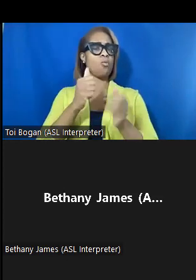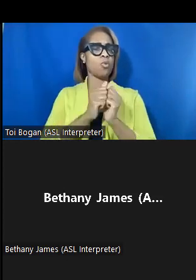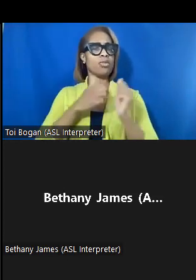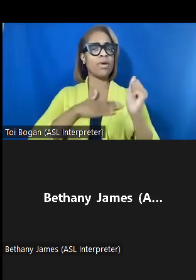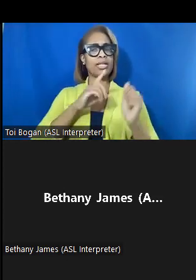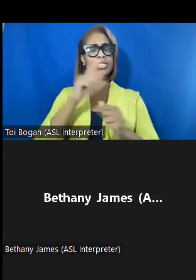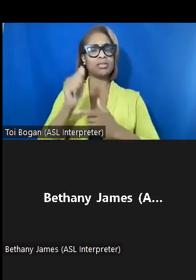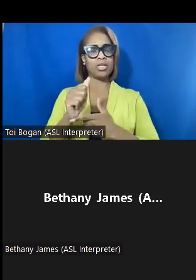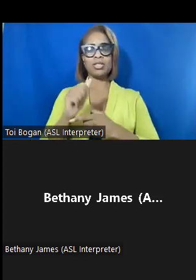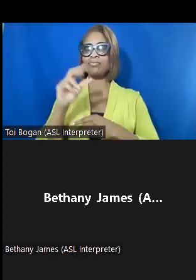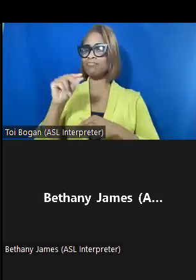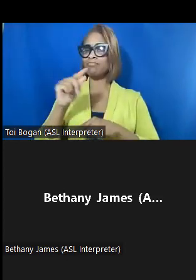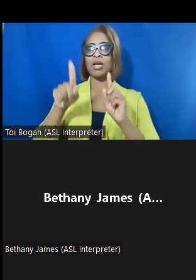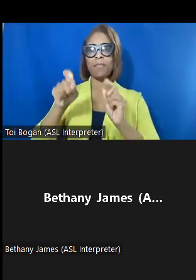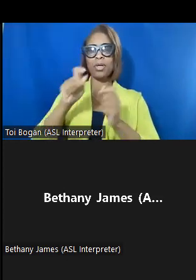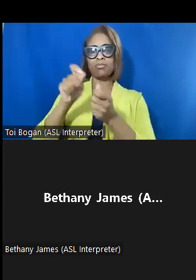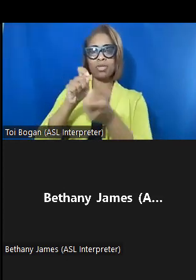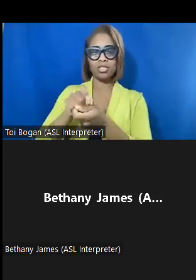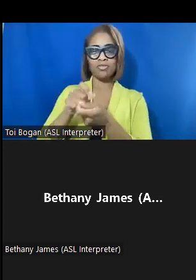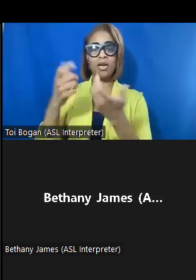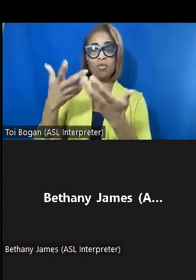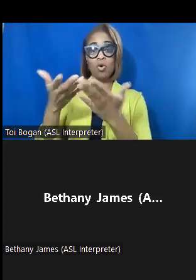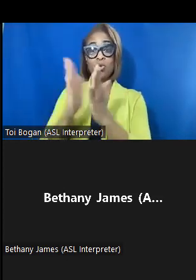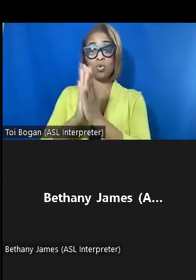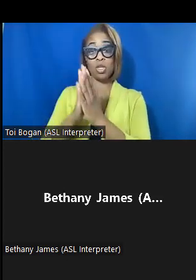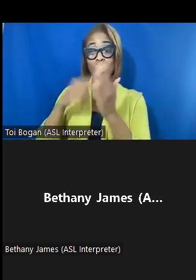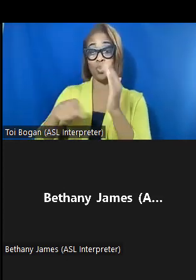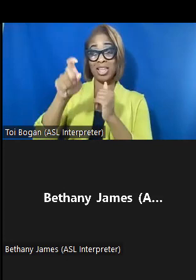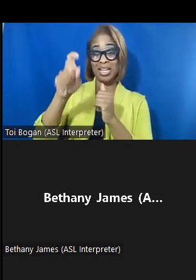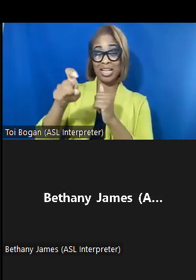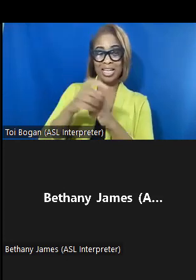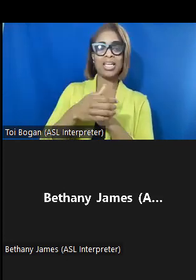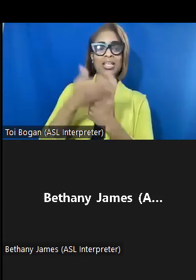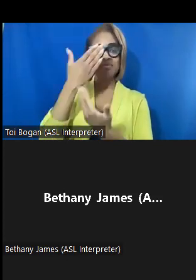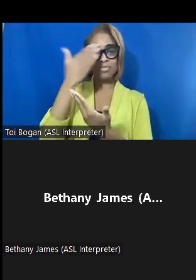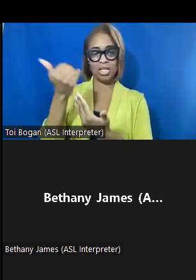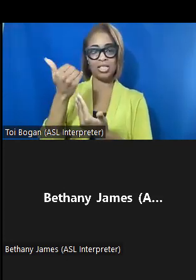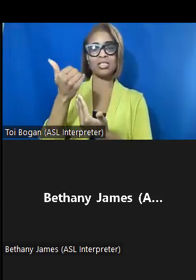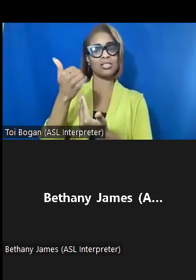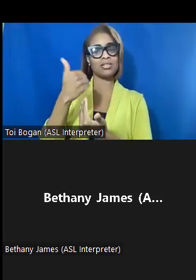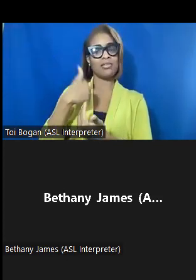But they have to specify that the request what they need is due to a disability, unless it's obvious.